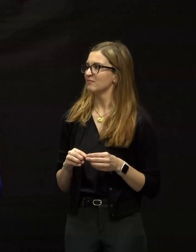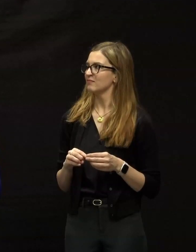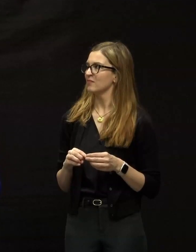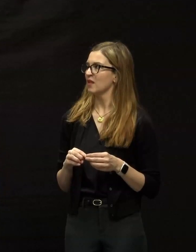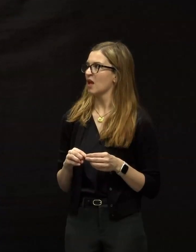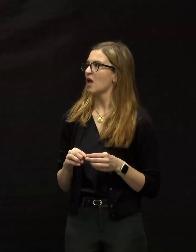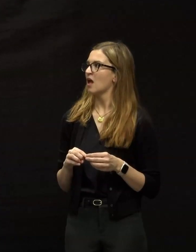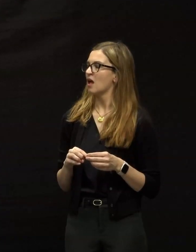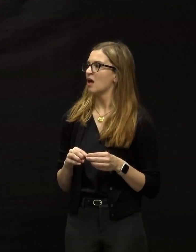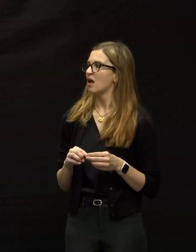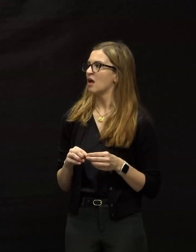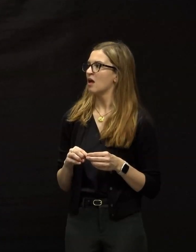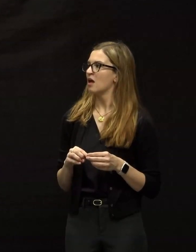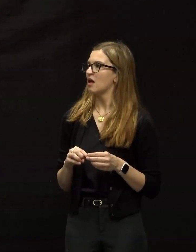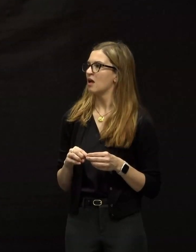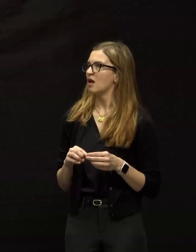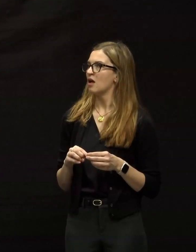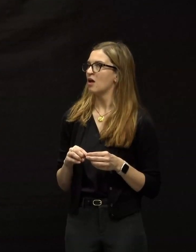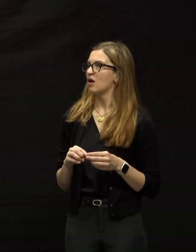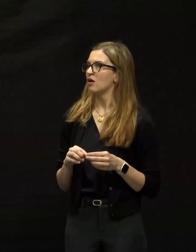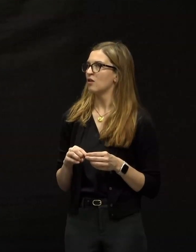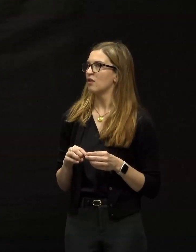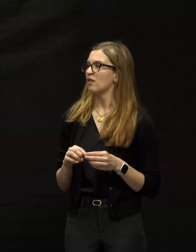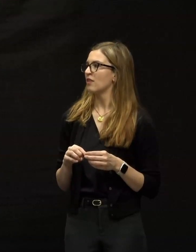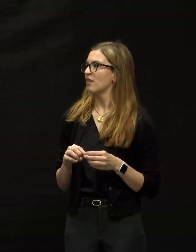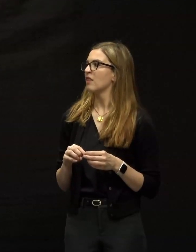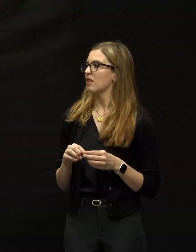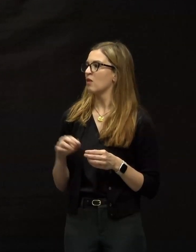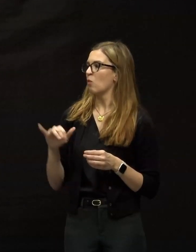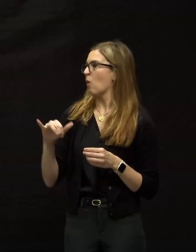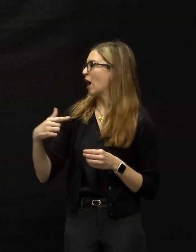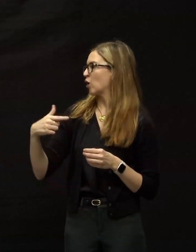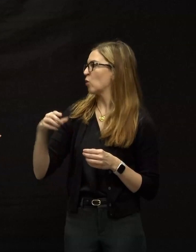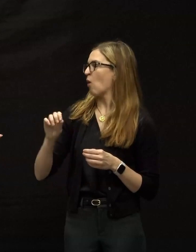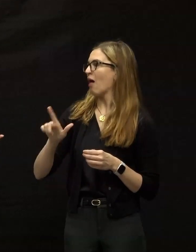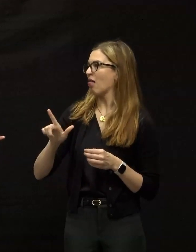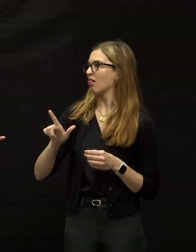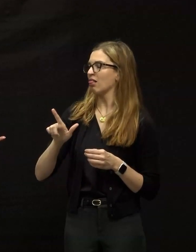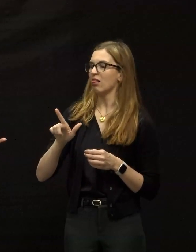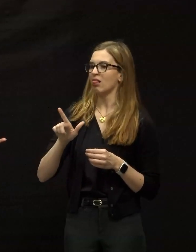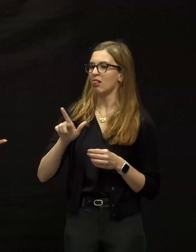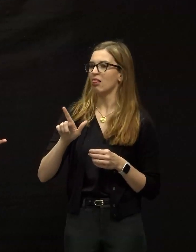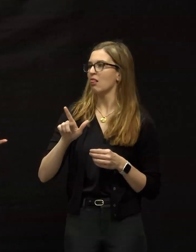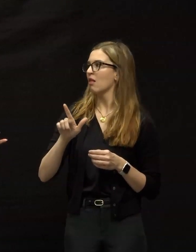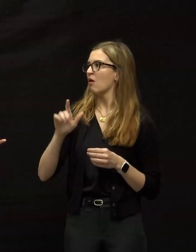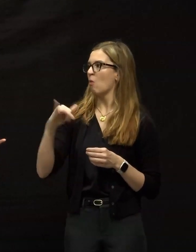The others might have to pay for it - Yeah, yeah. The YQoL,